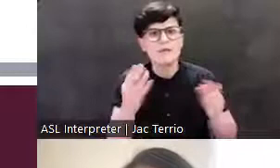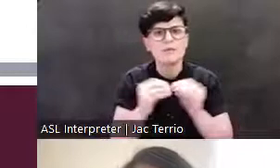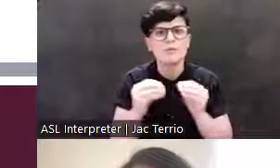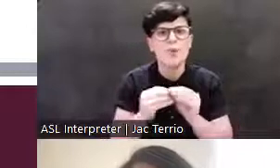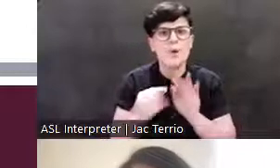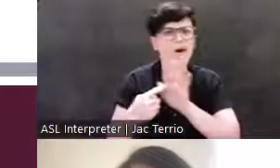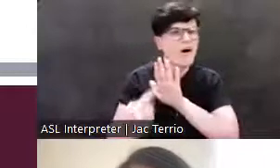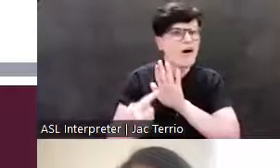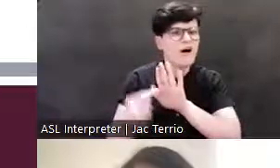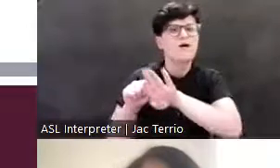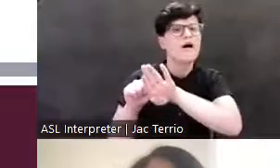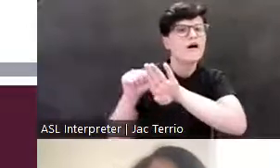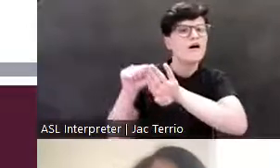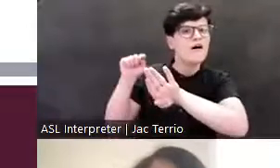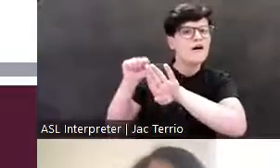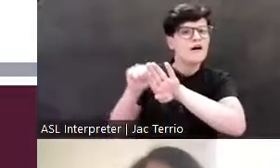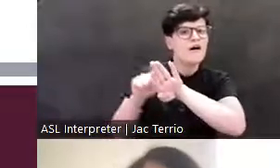discriminate anyways.